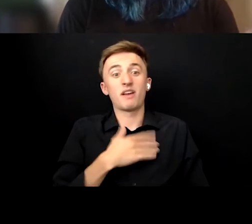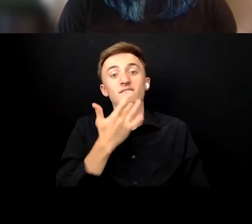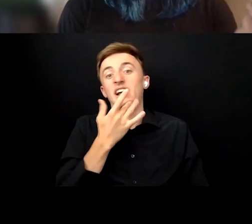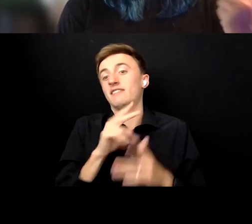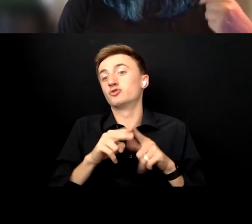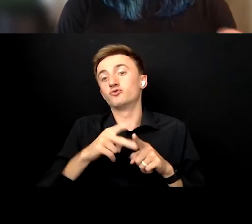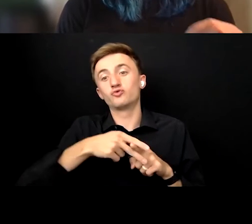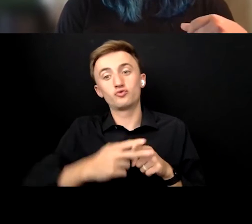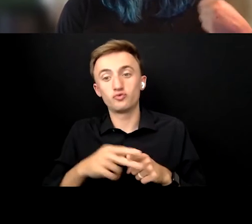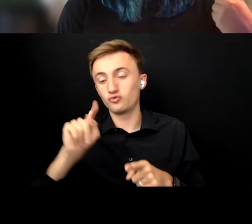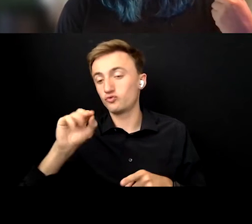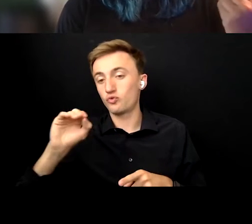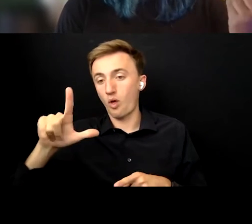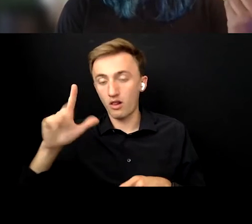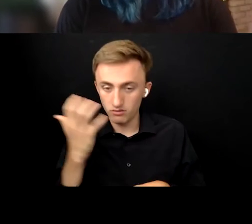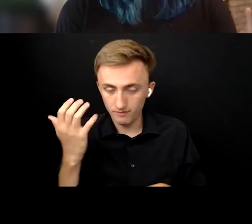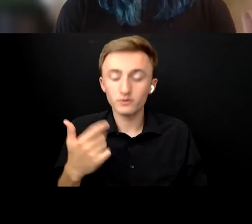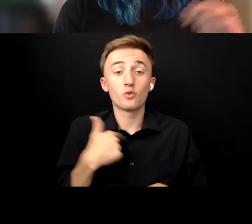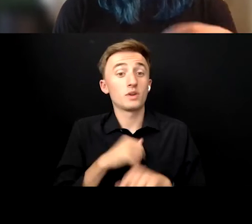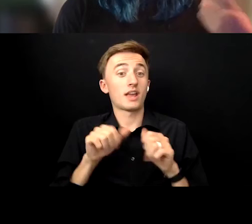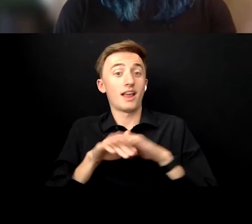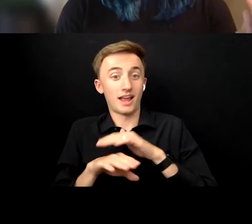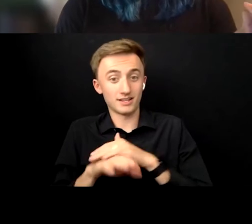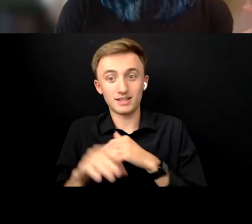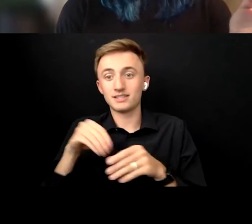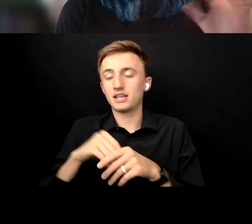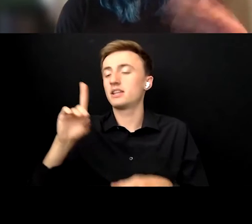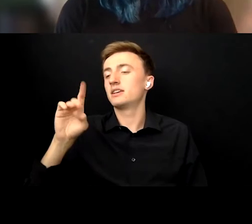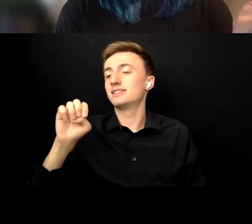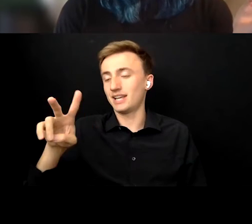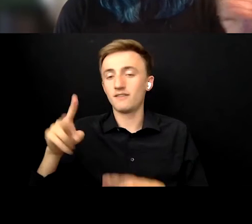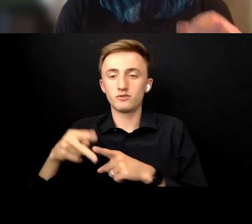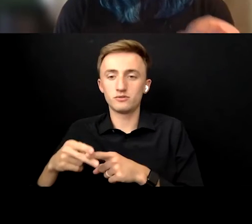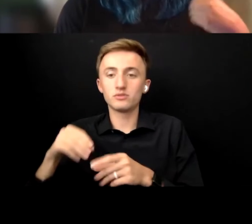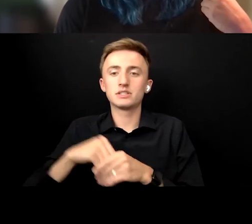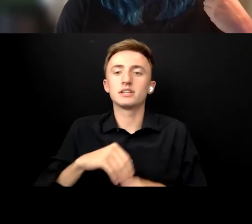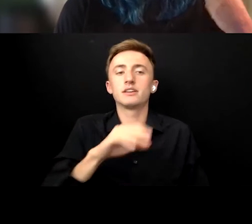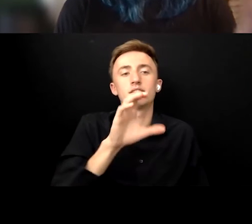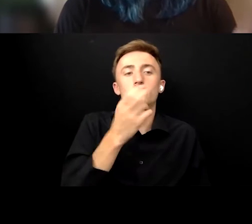something that we can access in DevTools in both chrome and Firefox, and probably other browsers. I